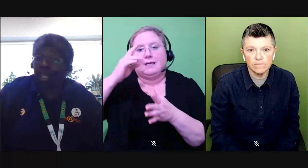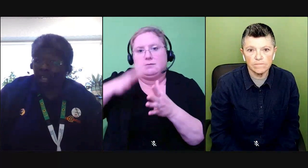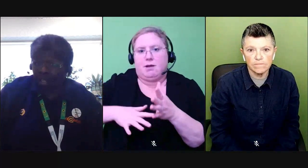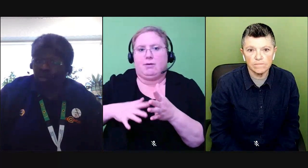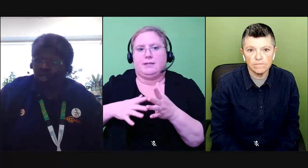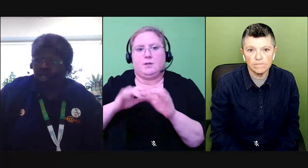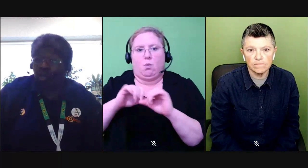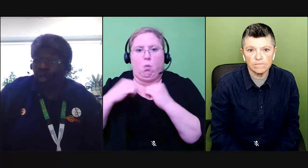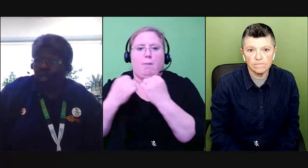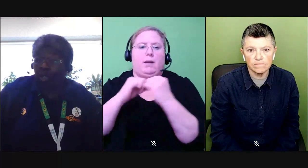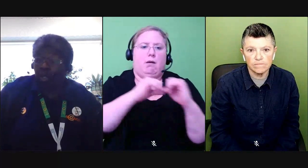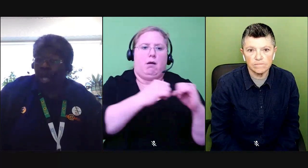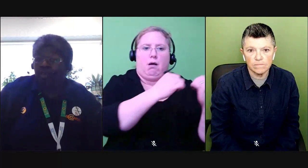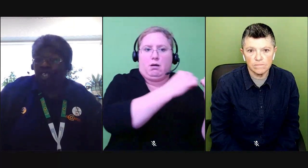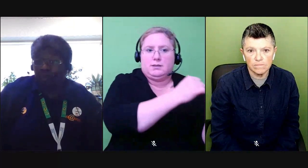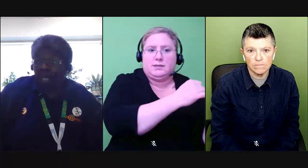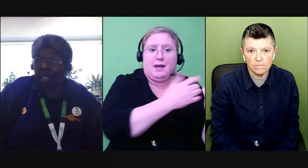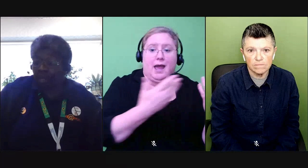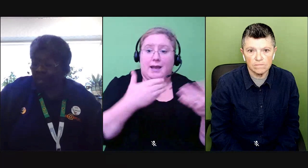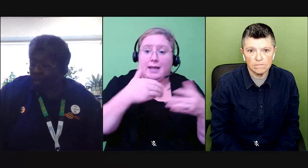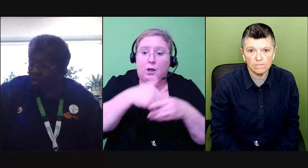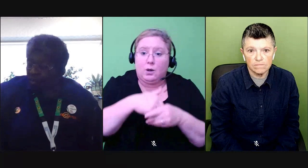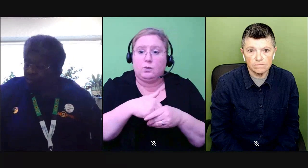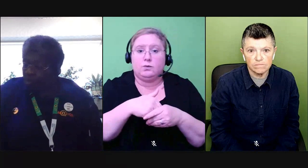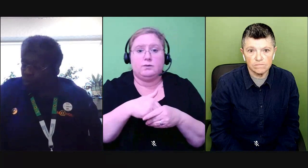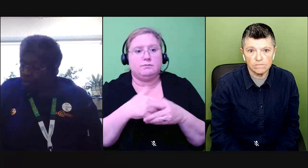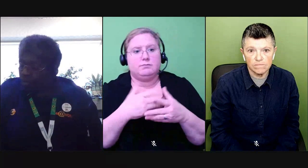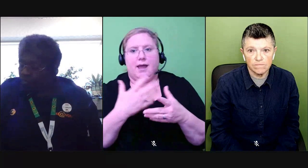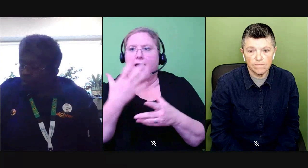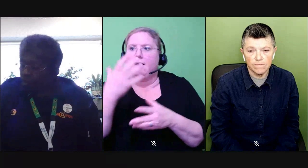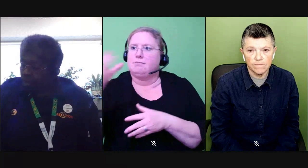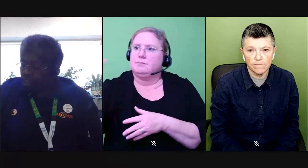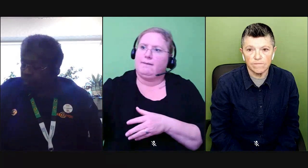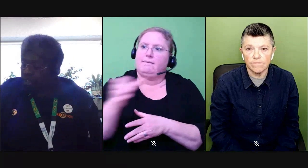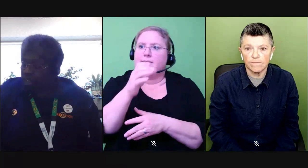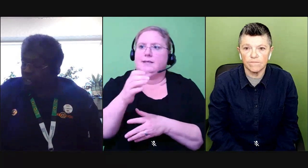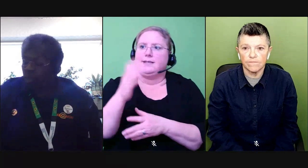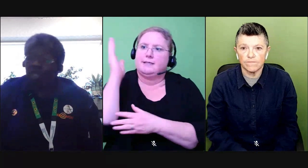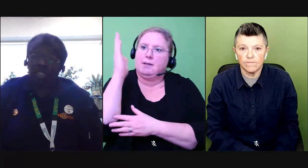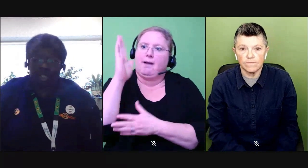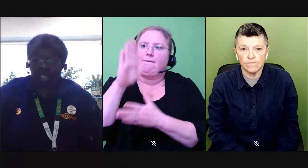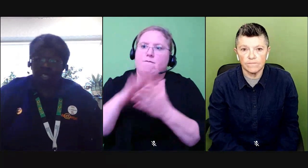They included the work, having a speaker from the workforce disability equality standards